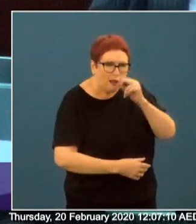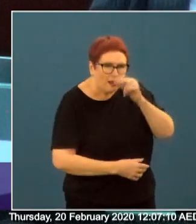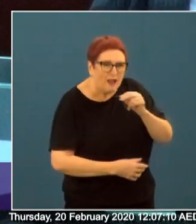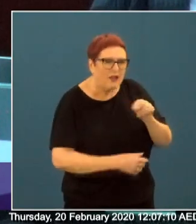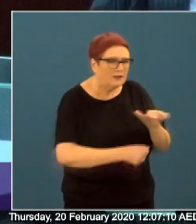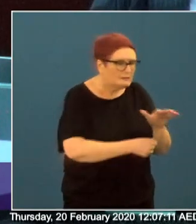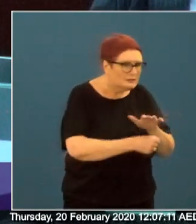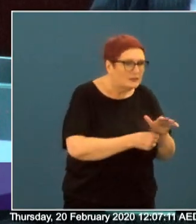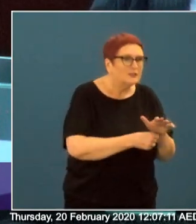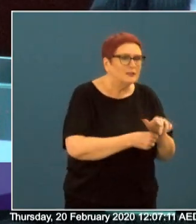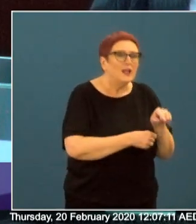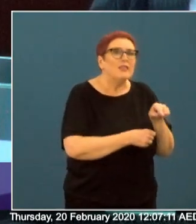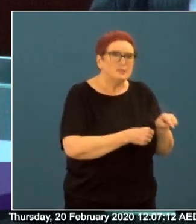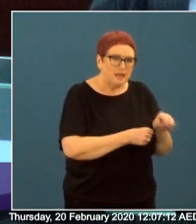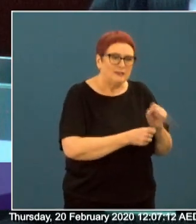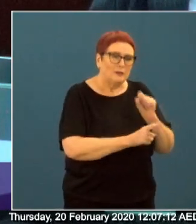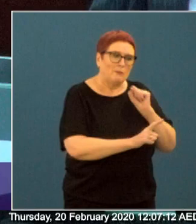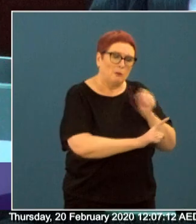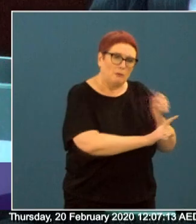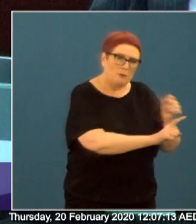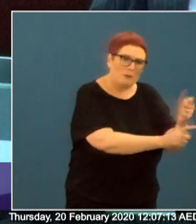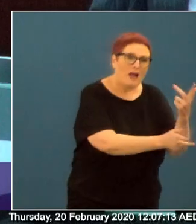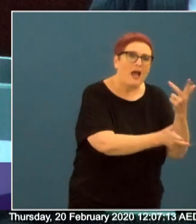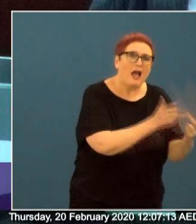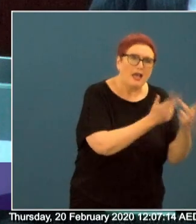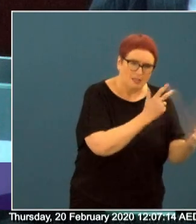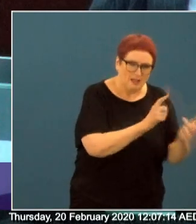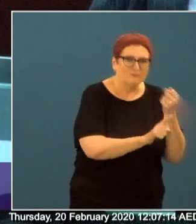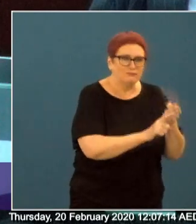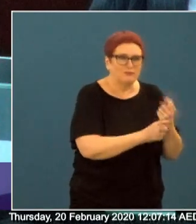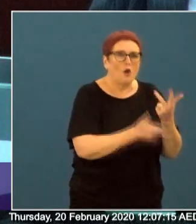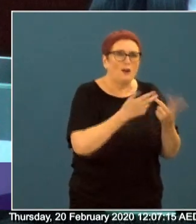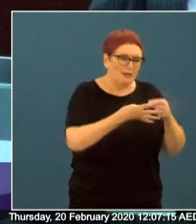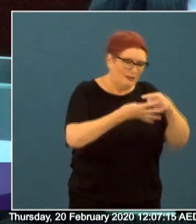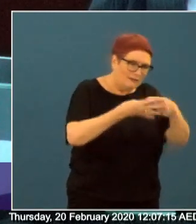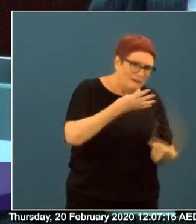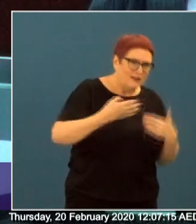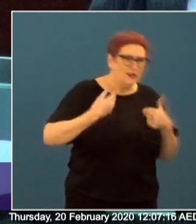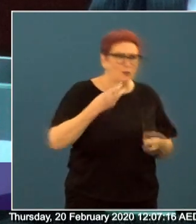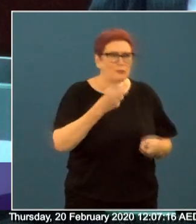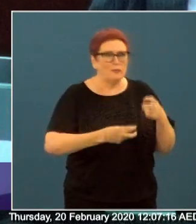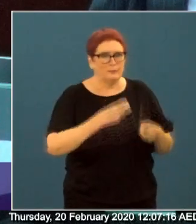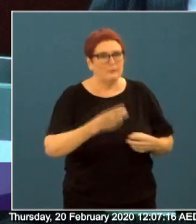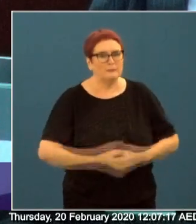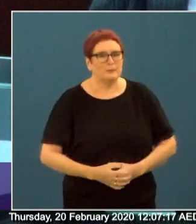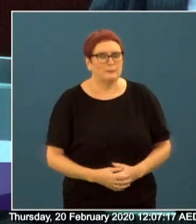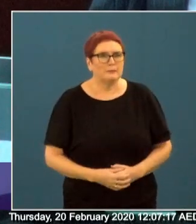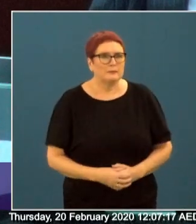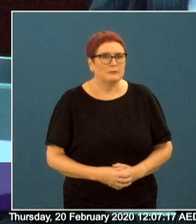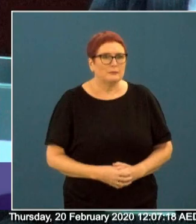that this then has a cascading effect on all other comorbidities leading to, for some people,